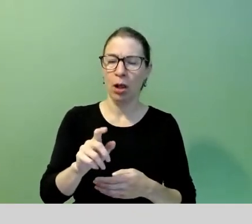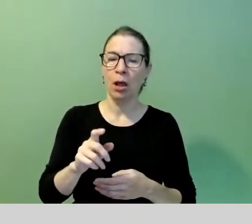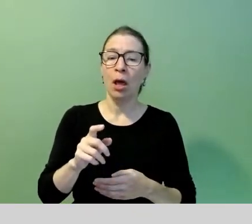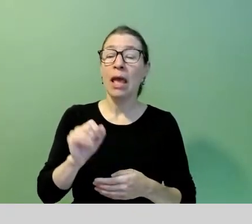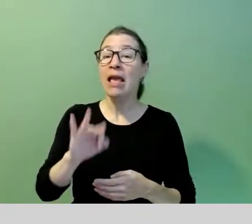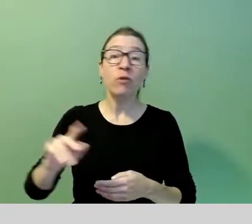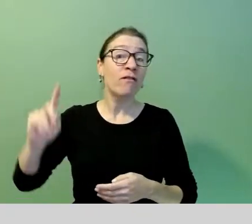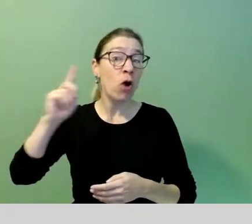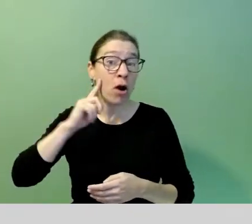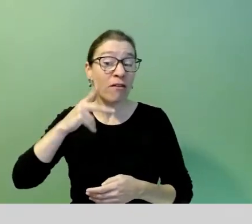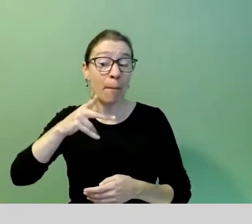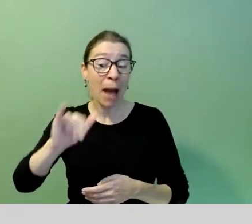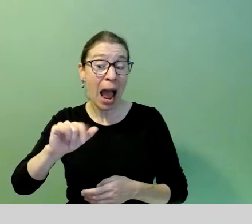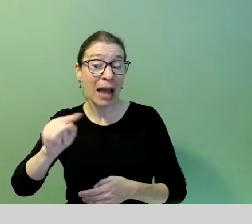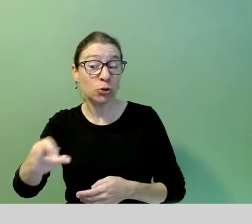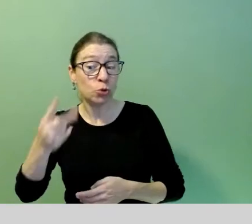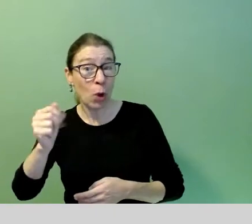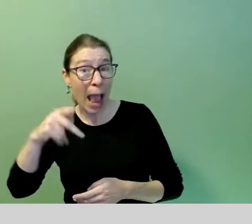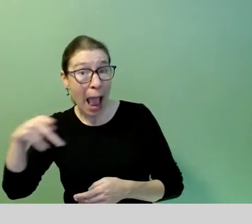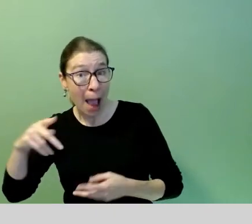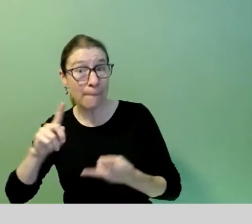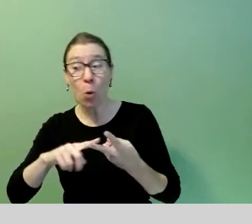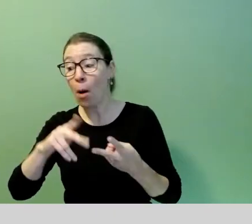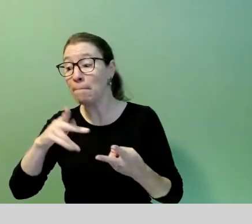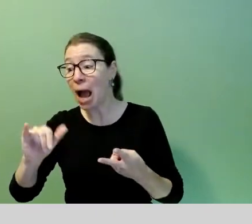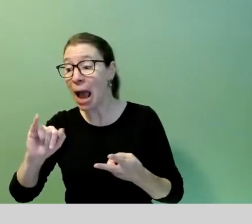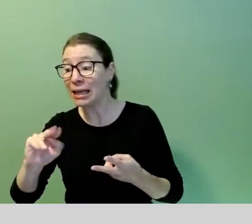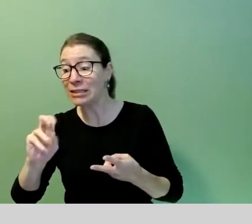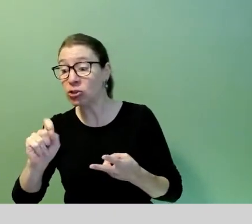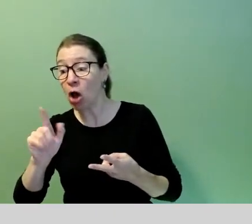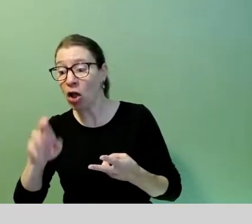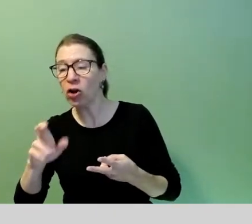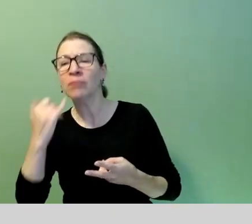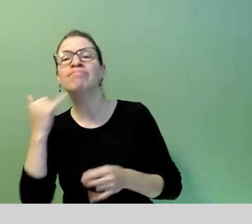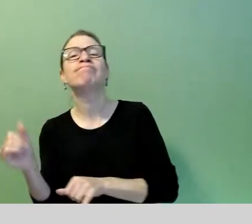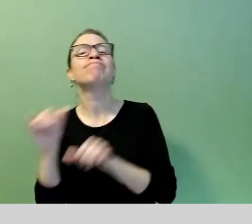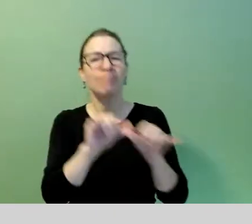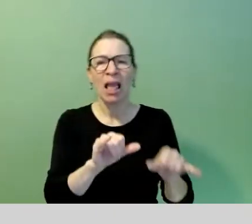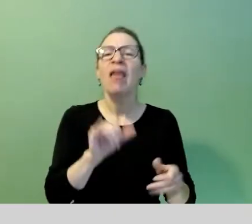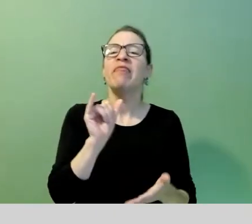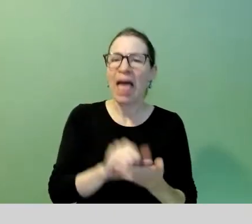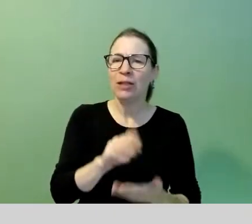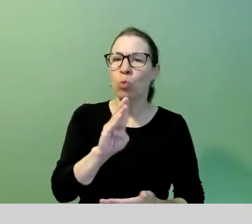you've got the right idea of what Briefcase does. So let's get started.